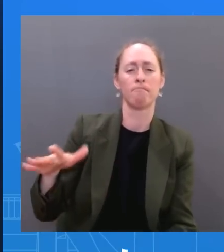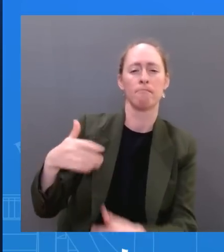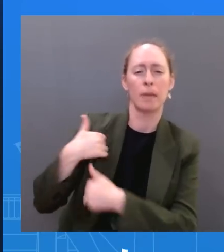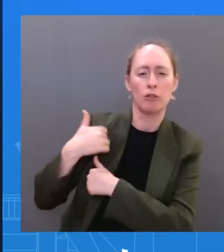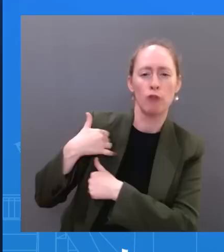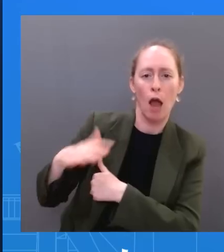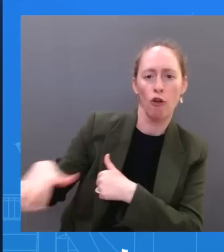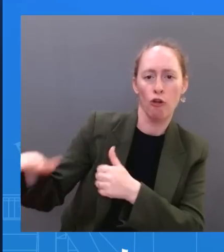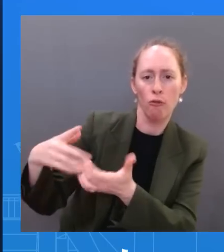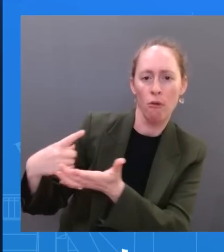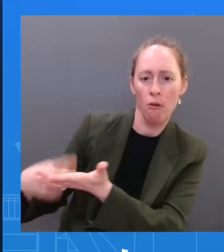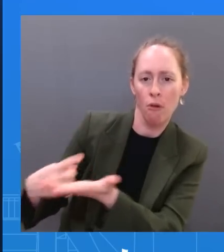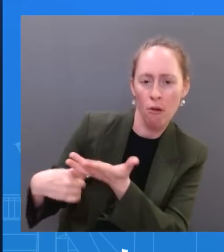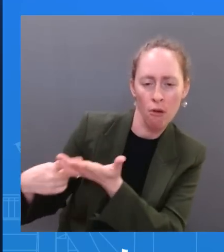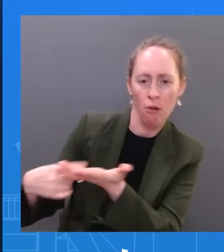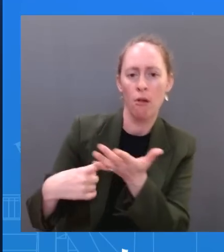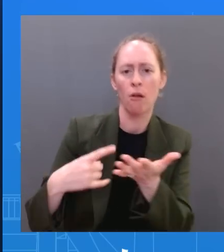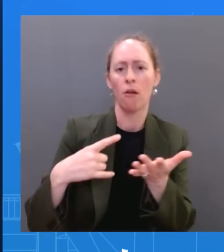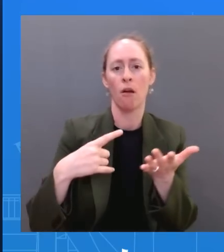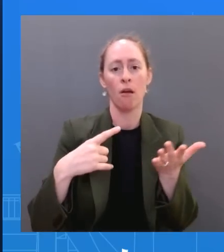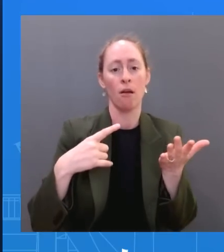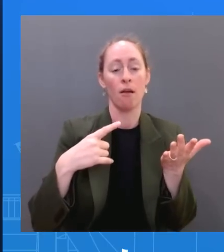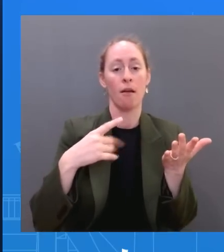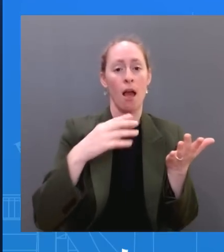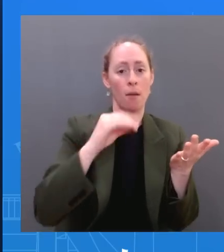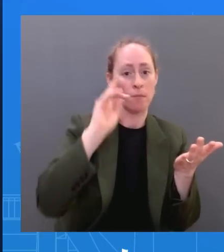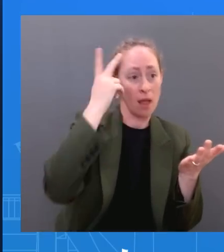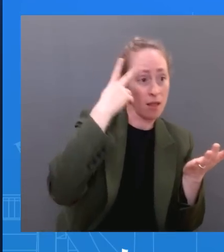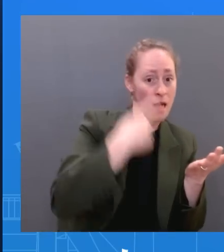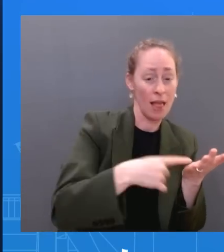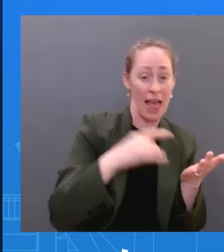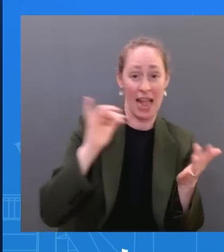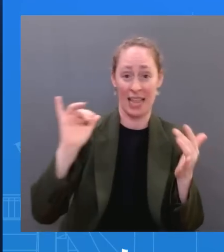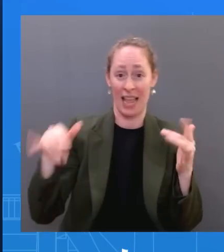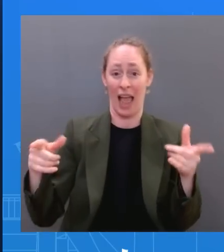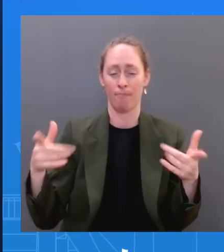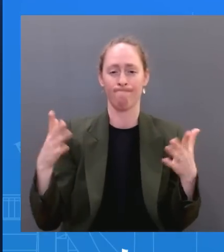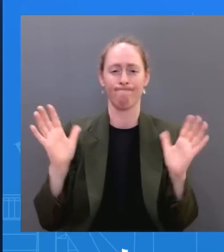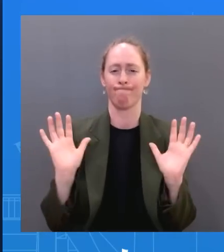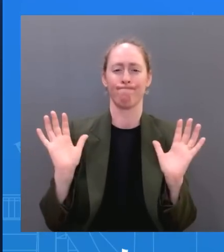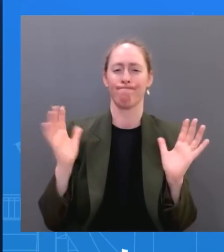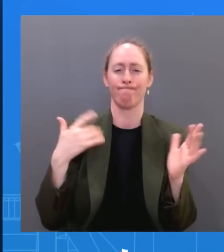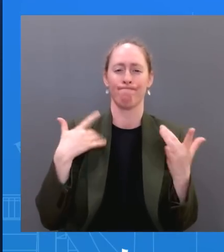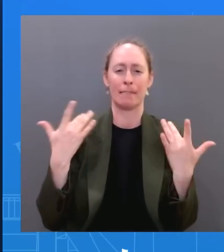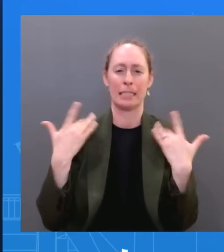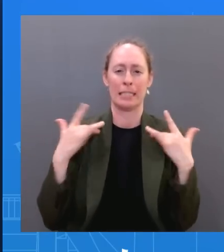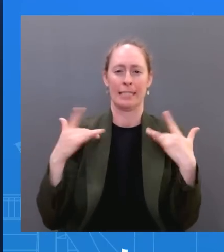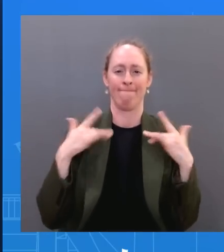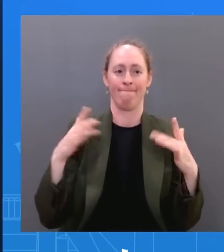I'm not going to read out exactly what the details of those conversations are. I will only say that we believe